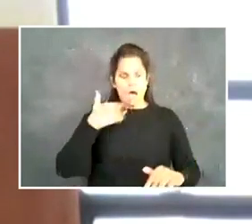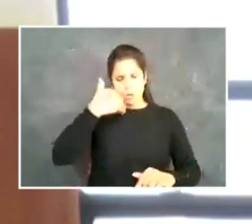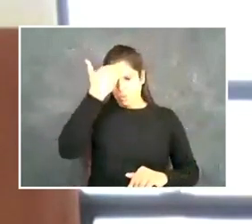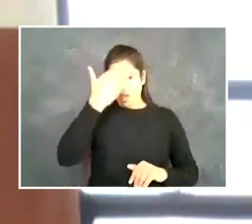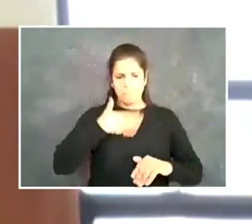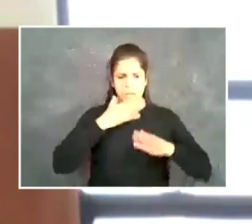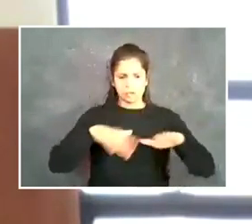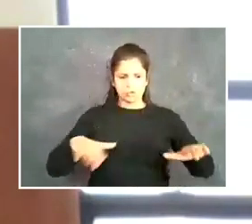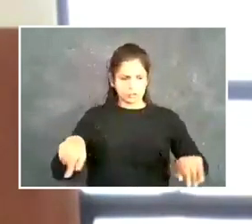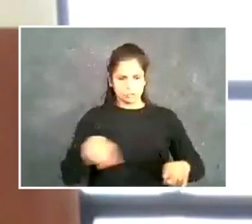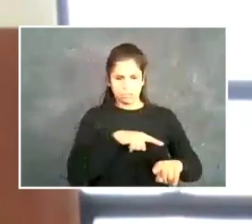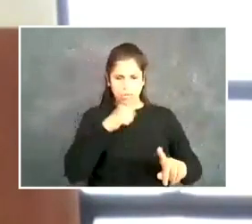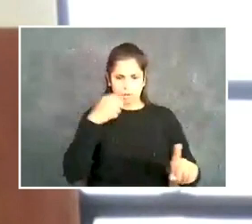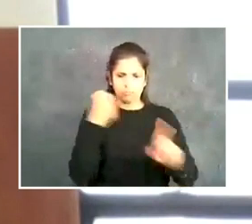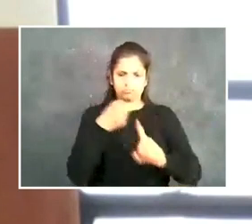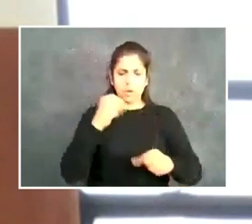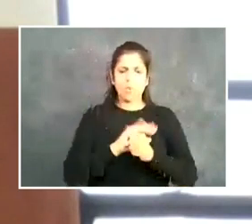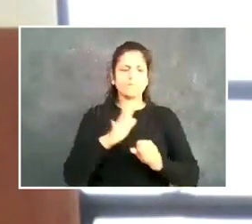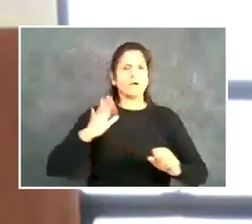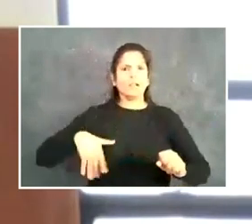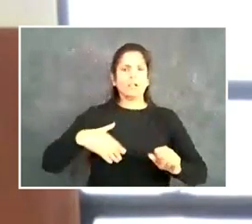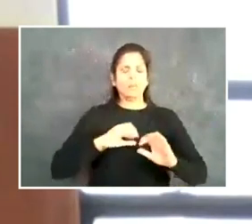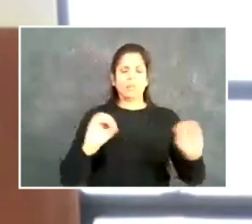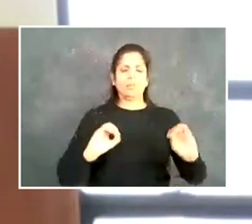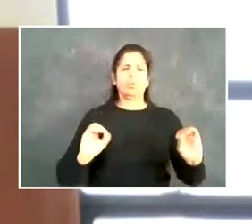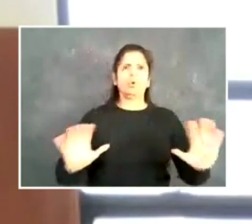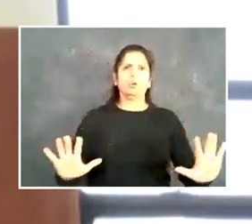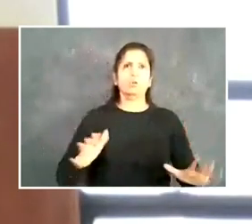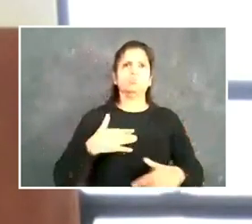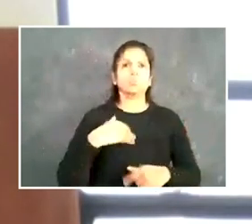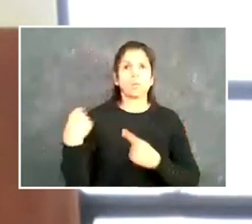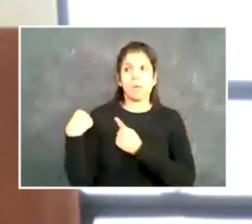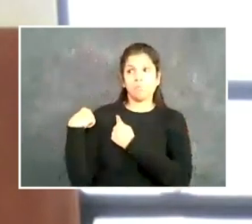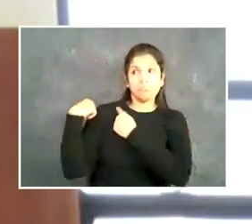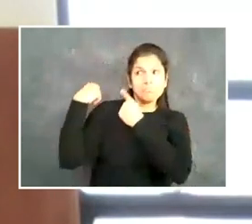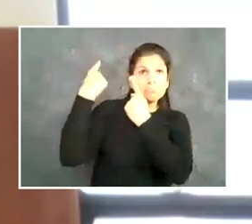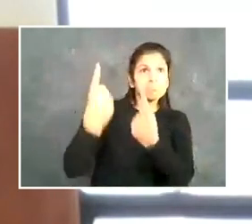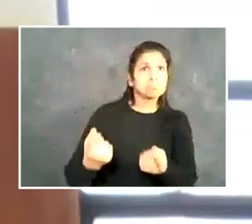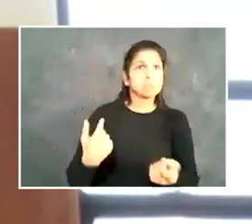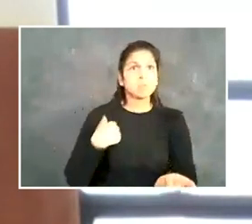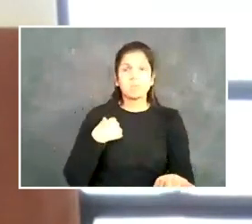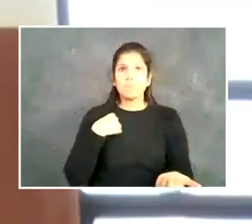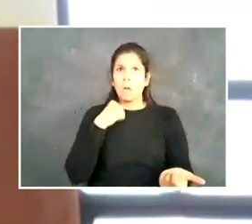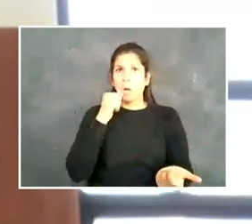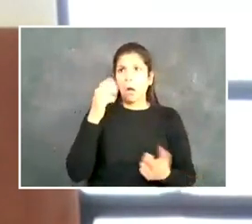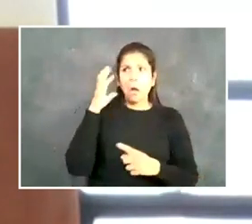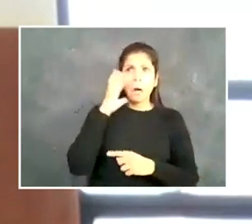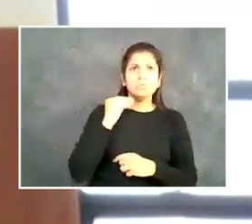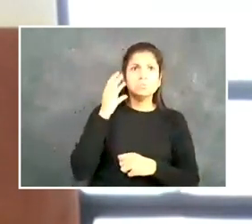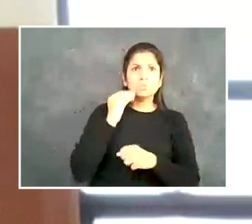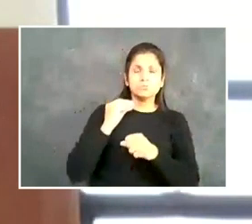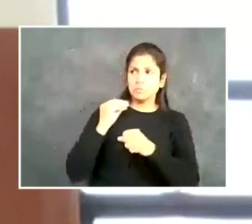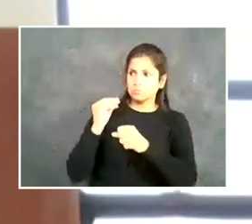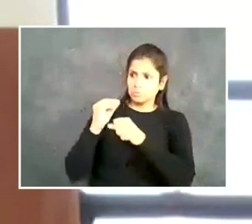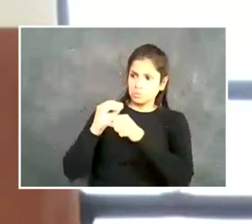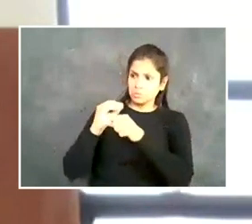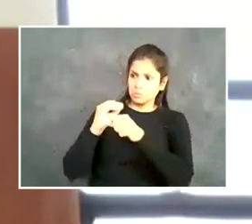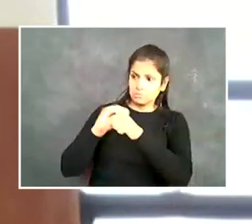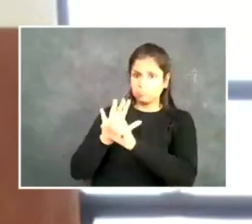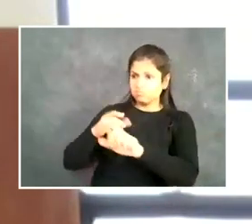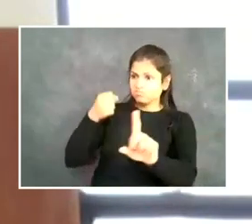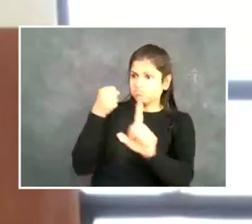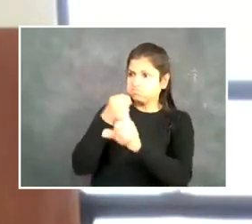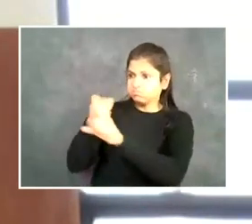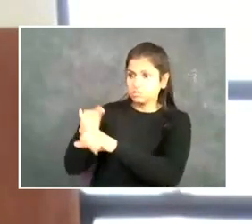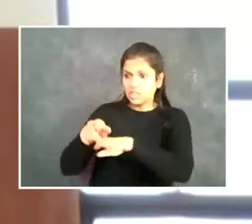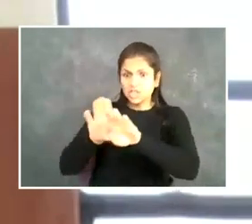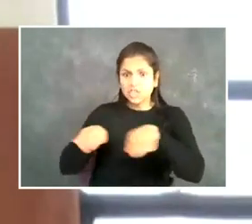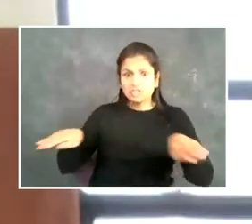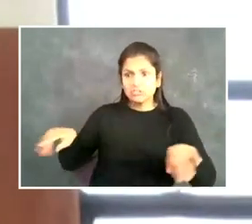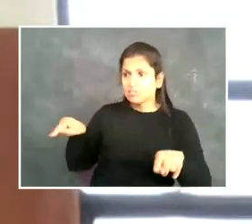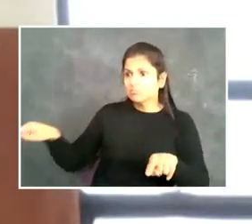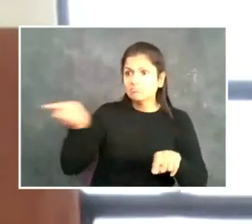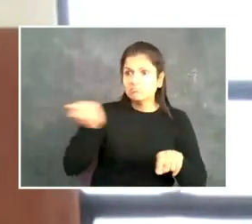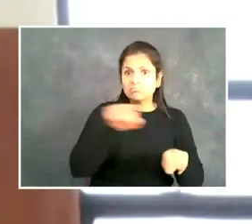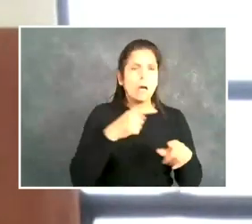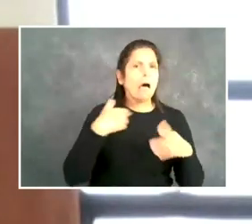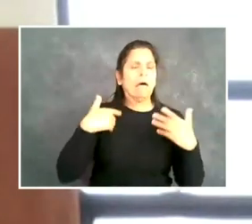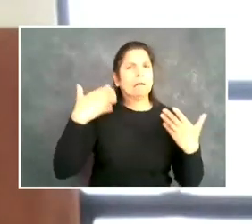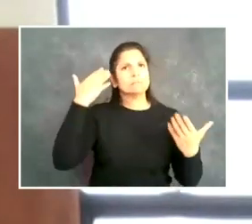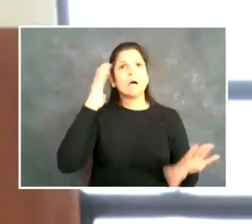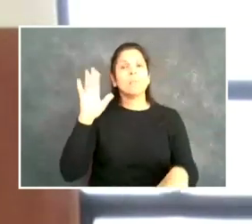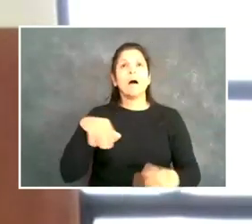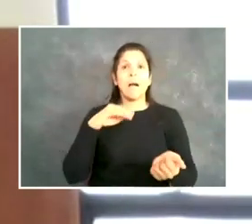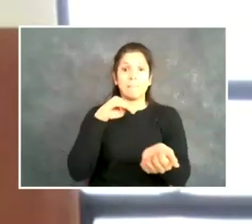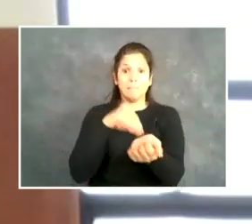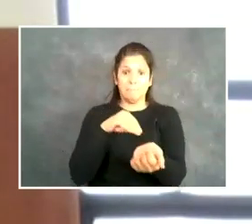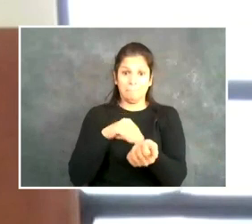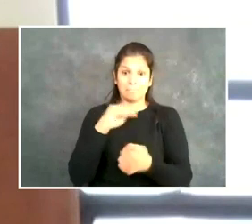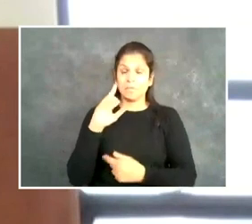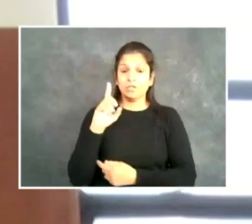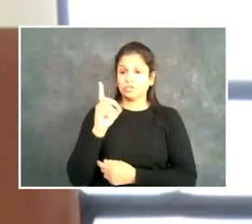YOU NOT, BEING SCARED FOR OUR